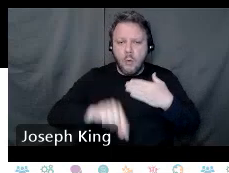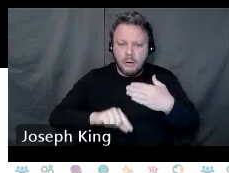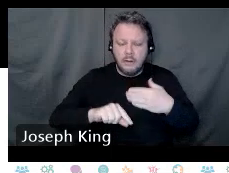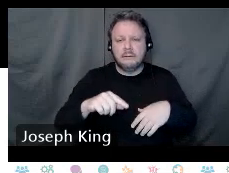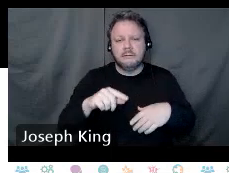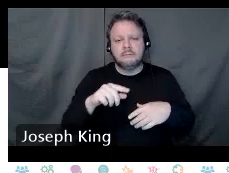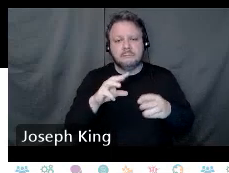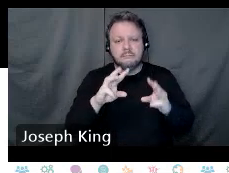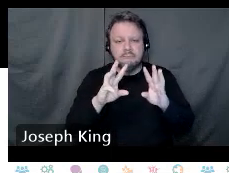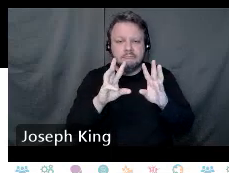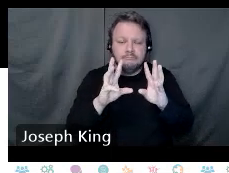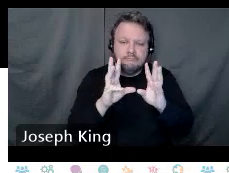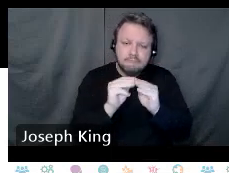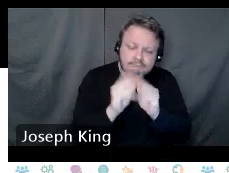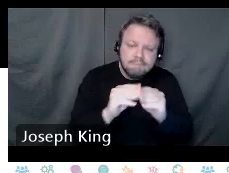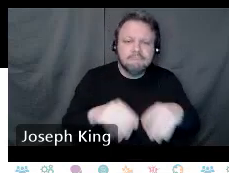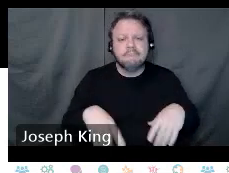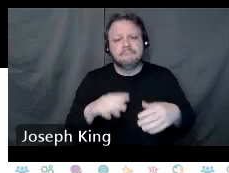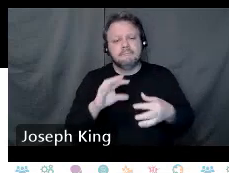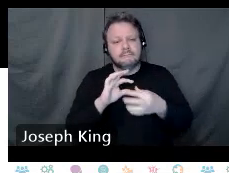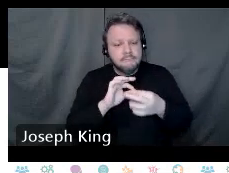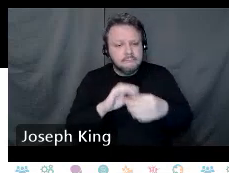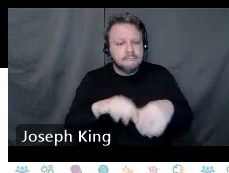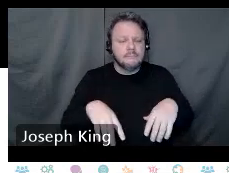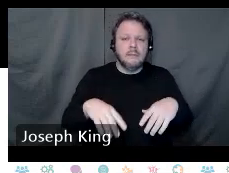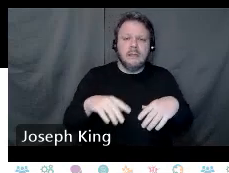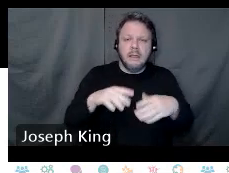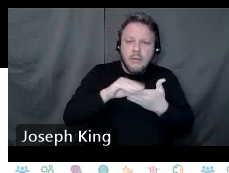This is the space for us to connect, learn and take action.